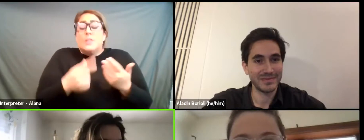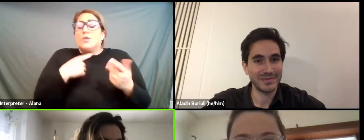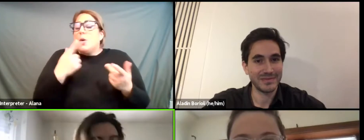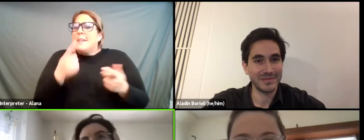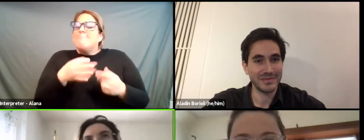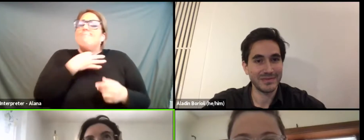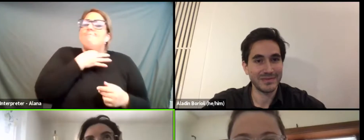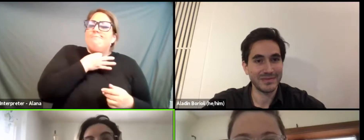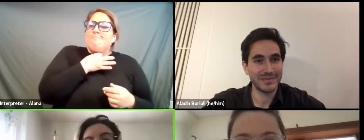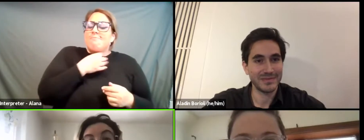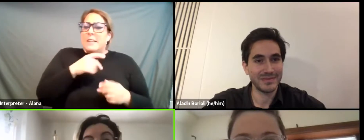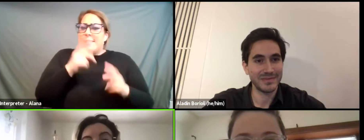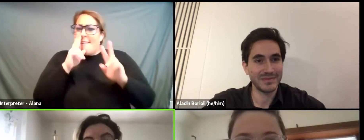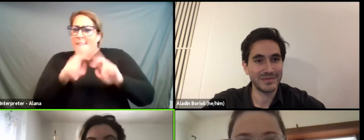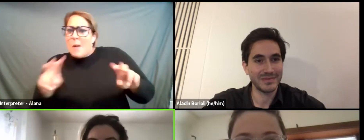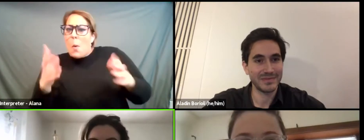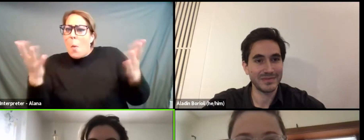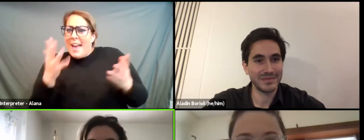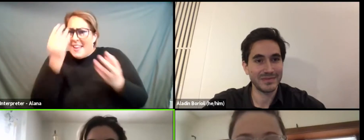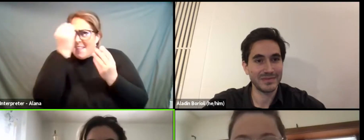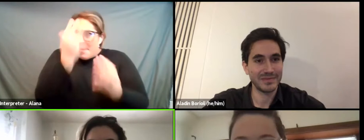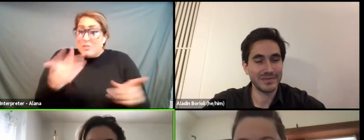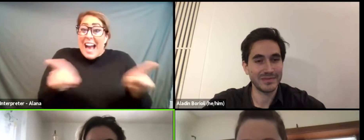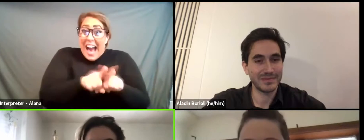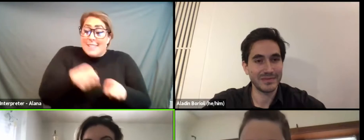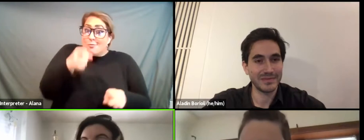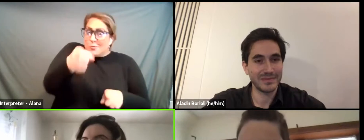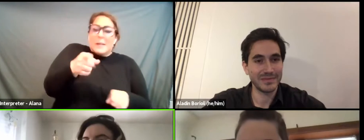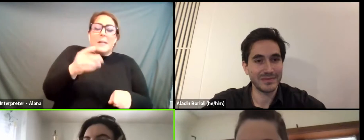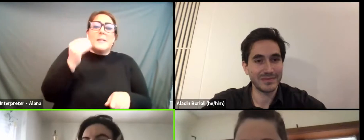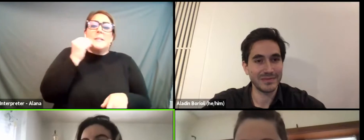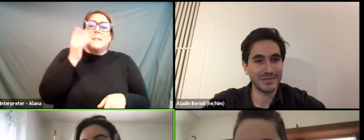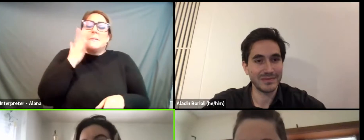"what information as beekeepers is going to be the most useful when it comes to